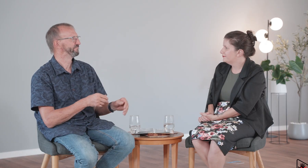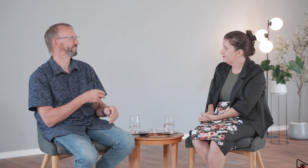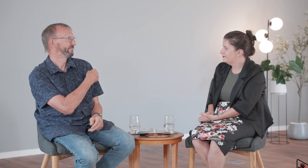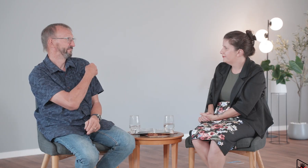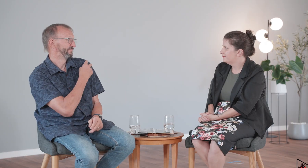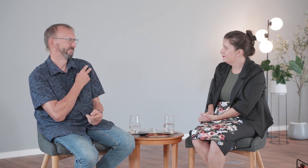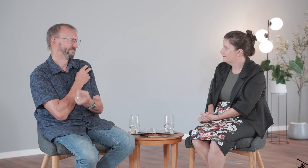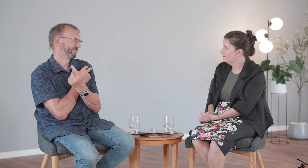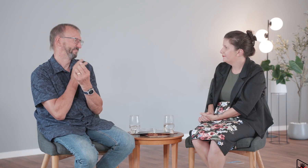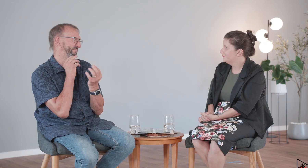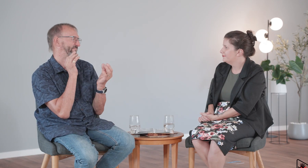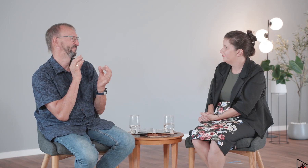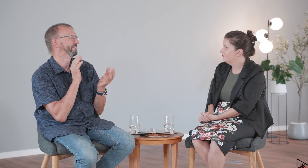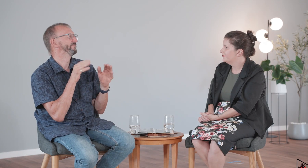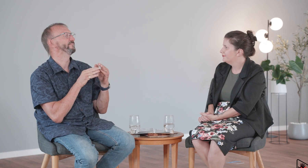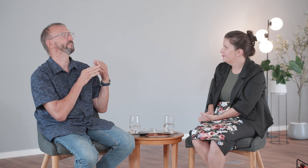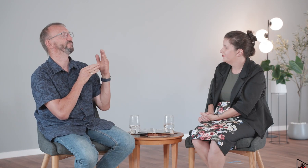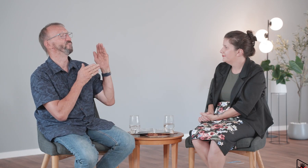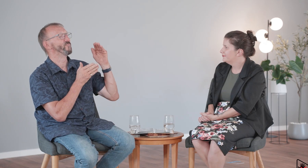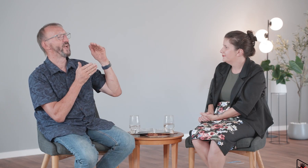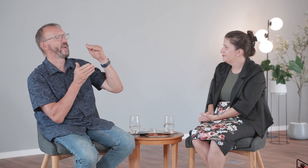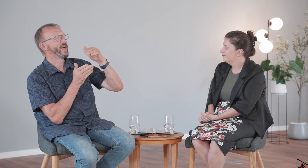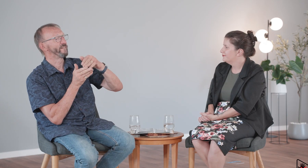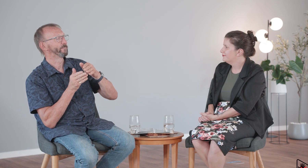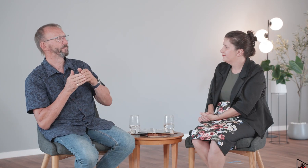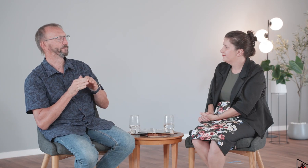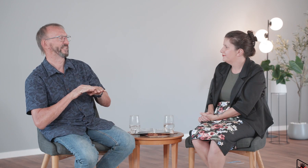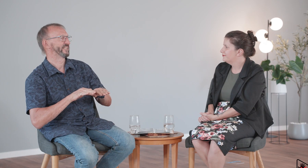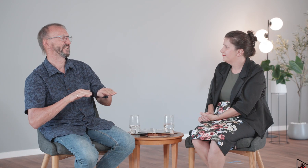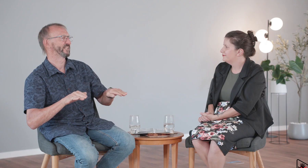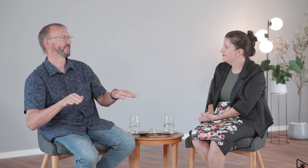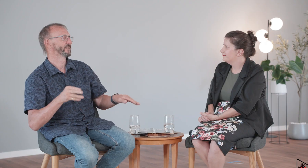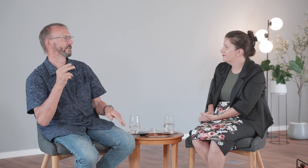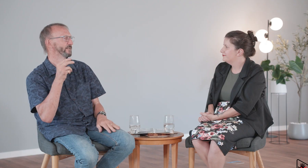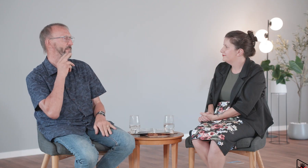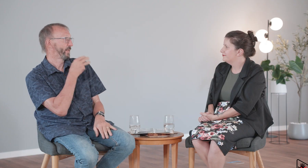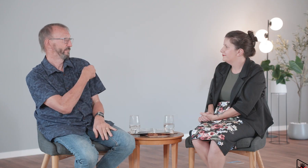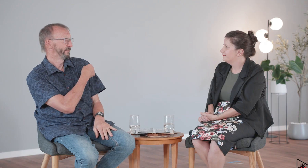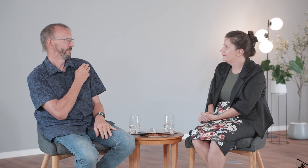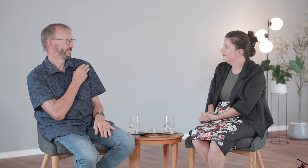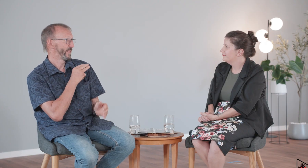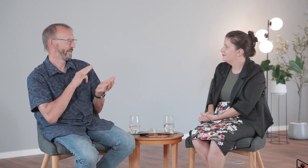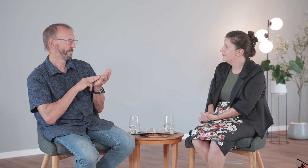the fish bin. We didn't expect a MAF officer to be there when we got back. And so when we